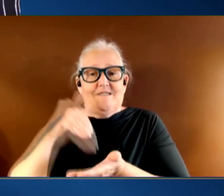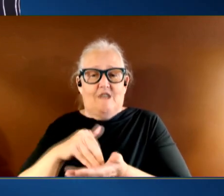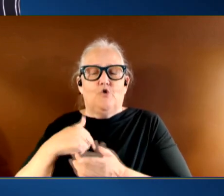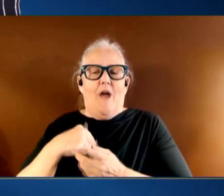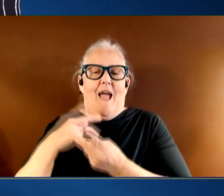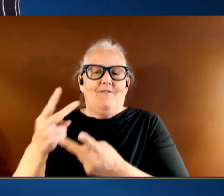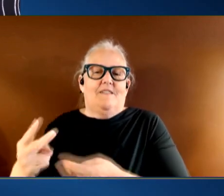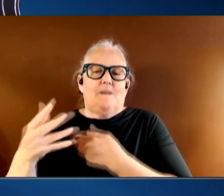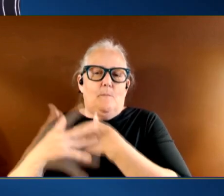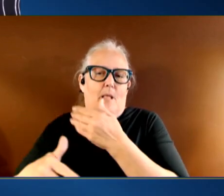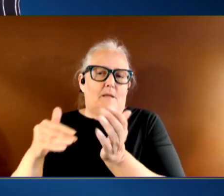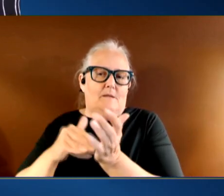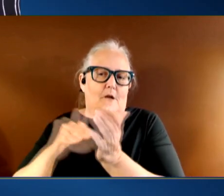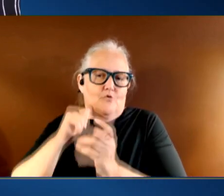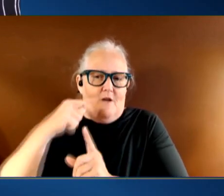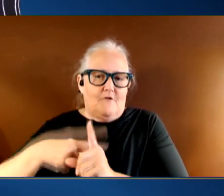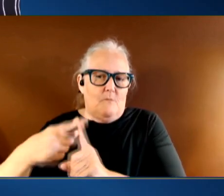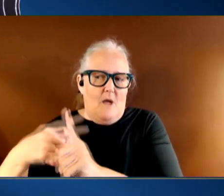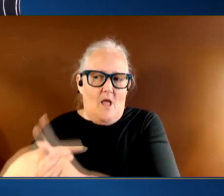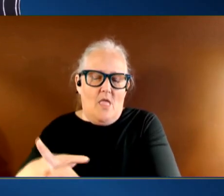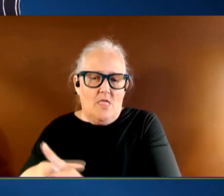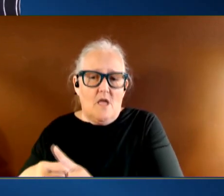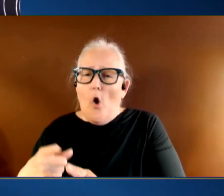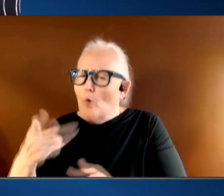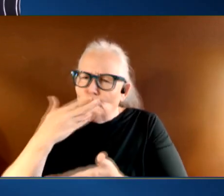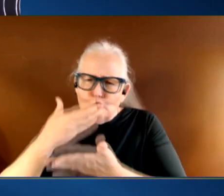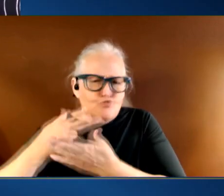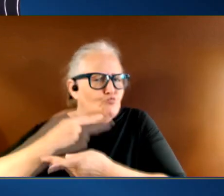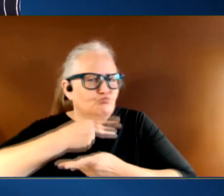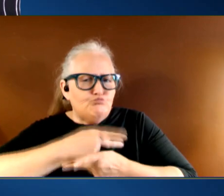which I've been taken very well care of. I have a great care team. But again,